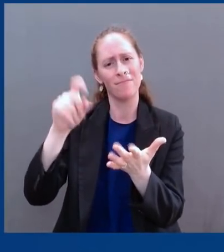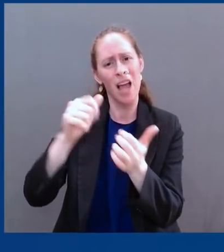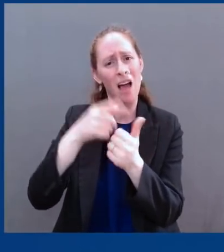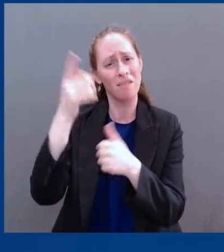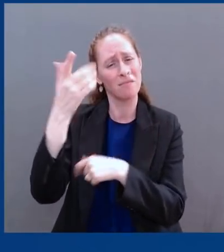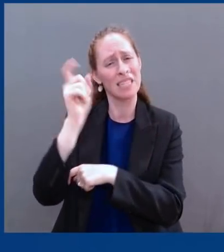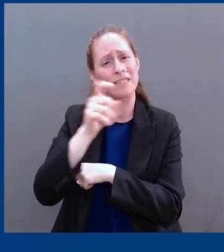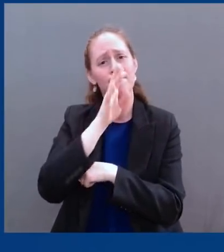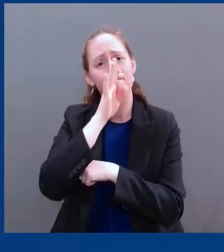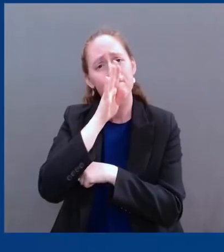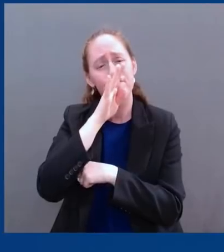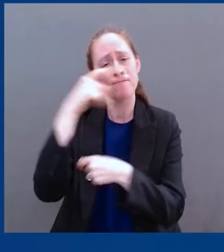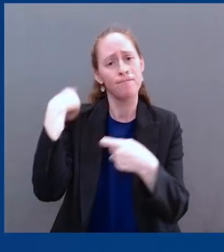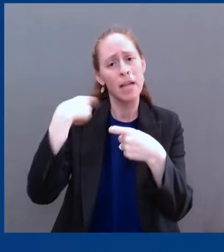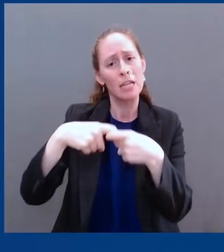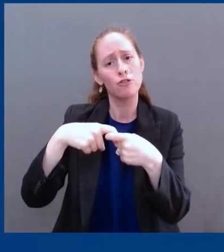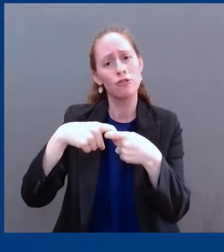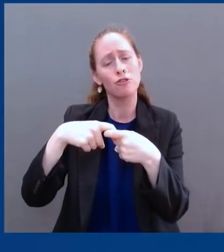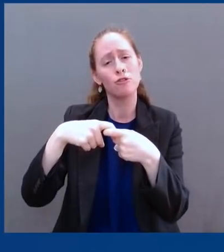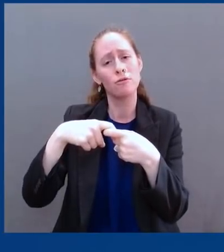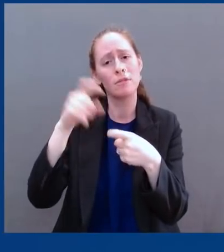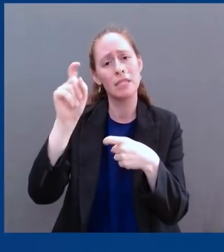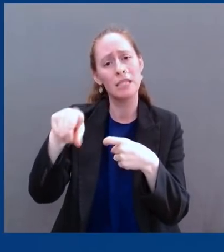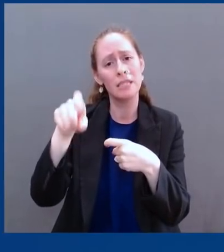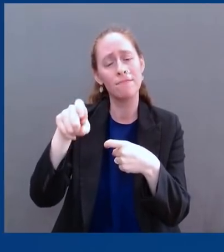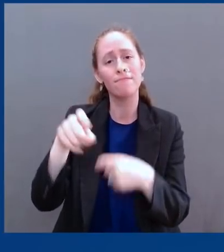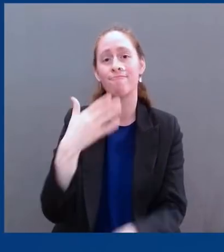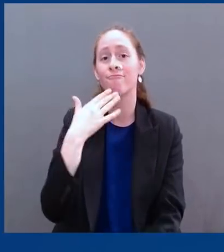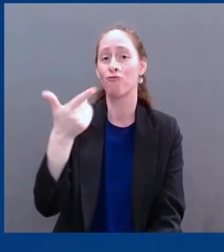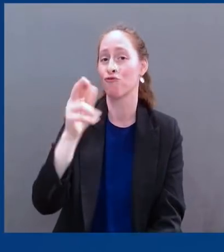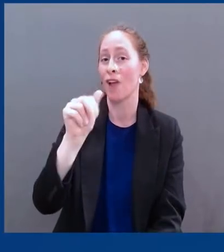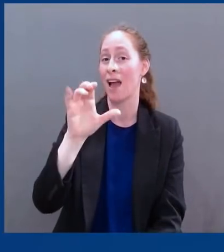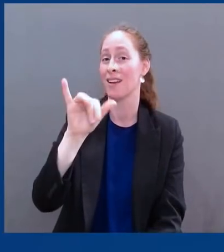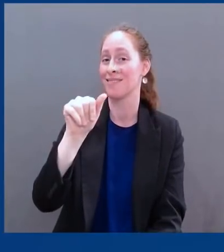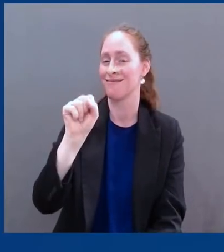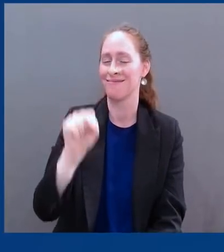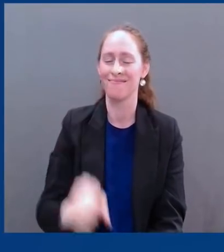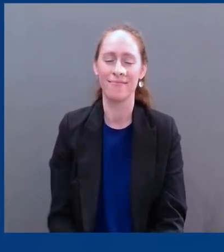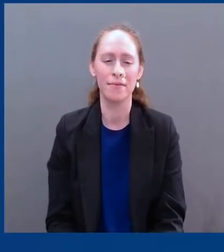Gracias. Mr. Zients: Dr. Fauci. Dr. Fauci: Well, for the first part of your question,